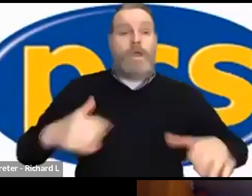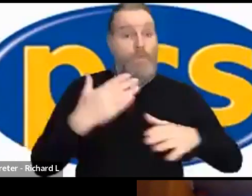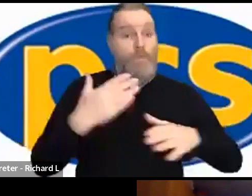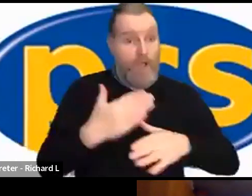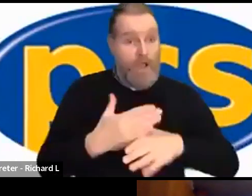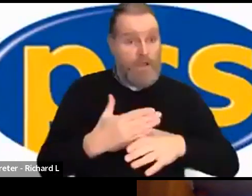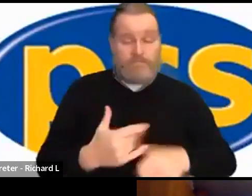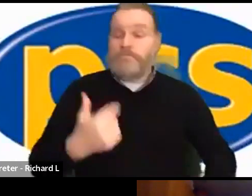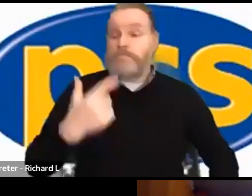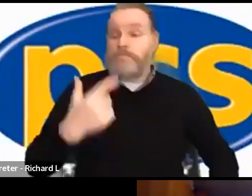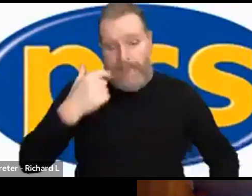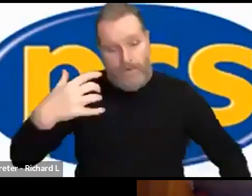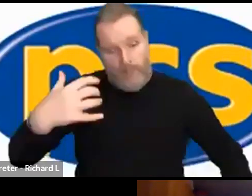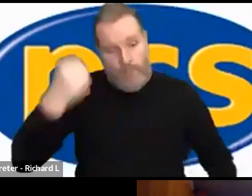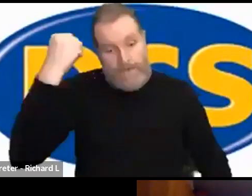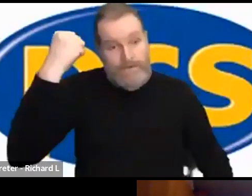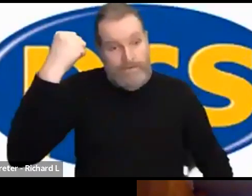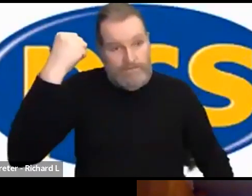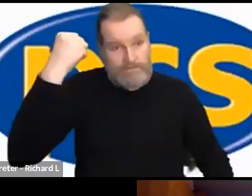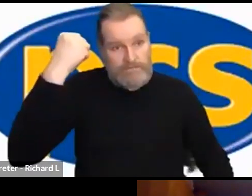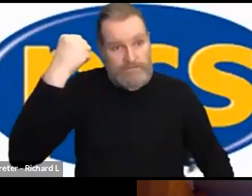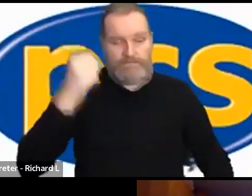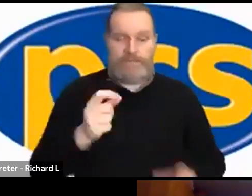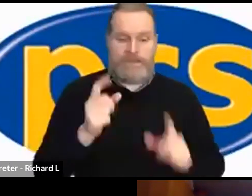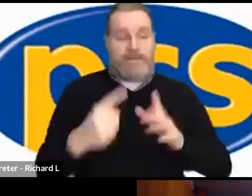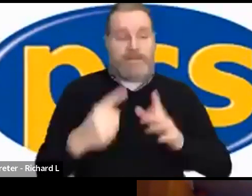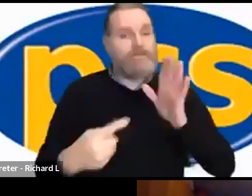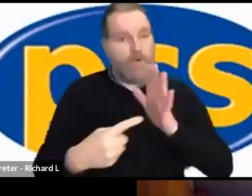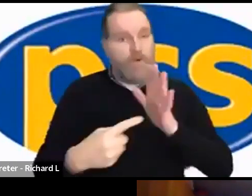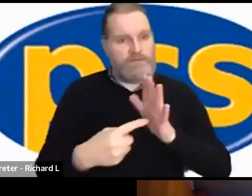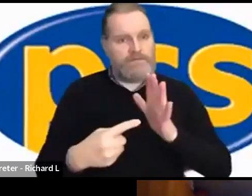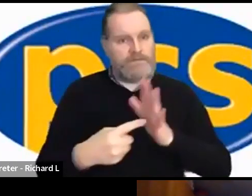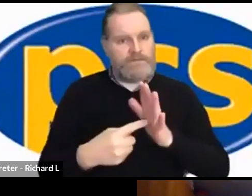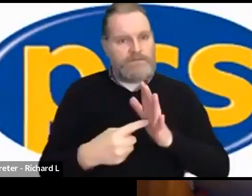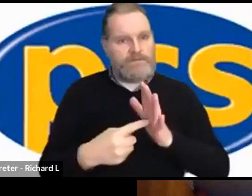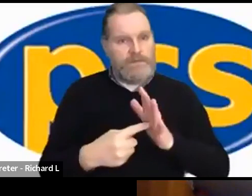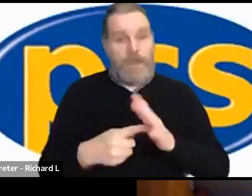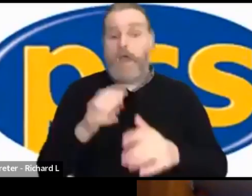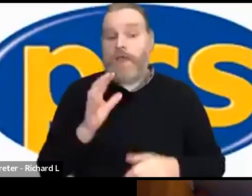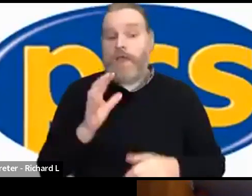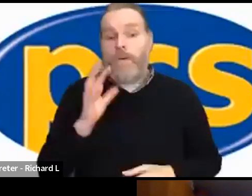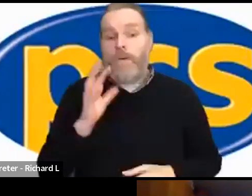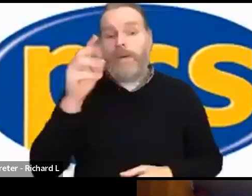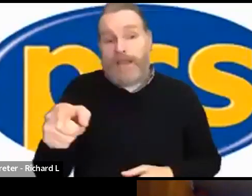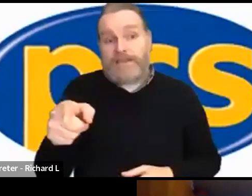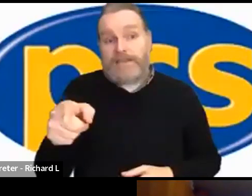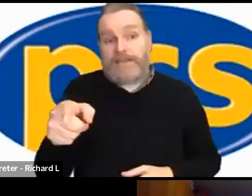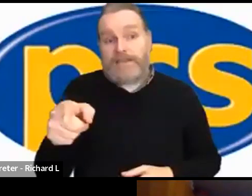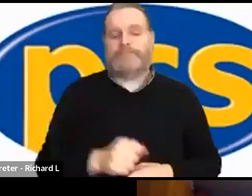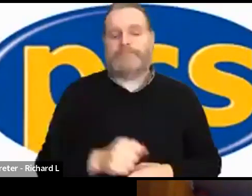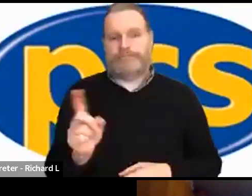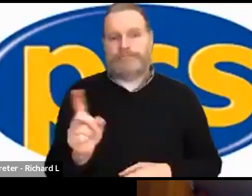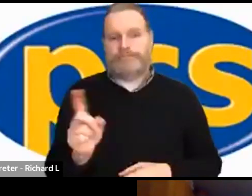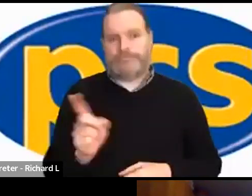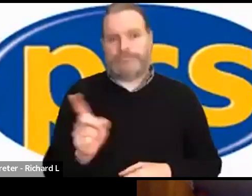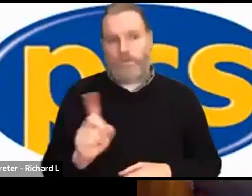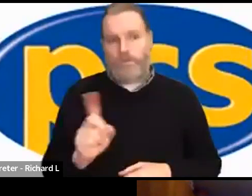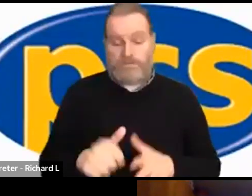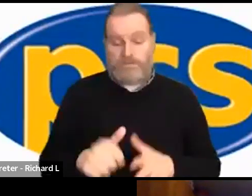And it means that we can work can win. And I think that's where can win. And I think that's where we should start tonight, because the actual he action I would take in next week.